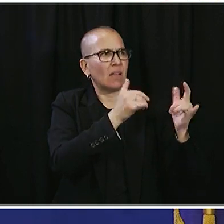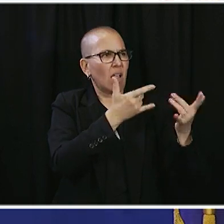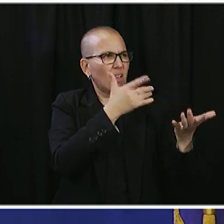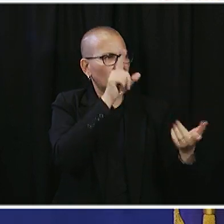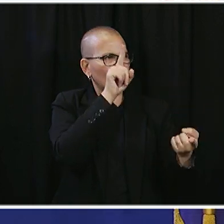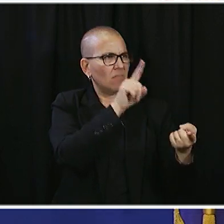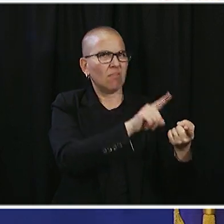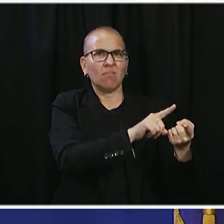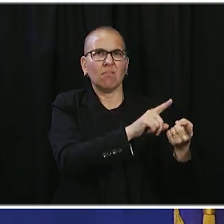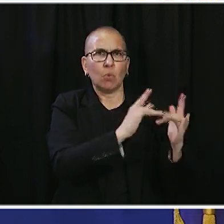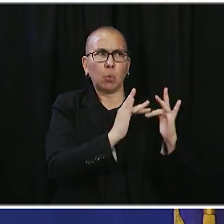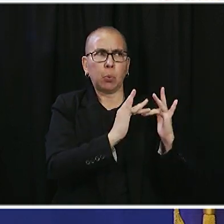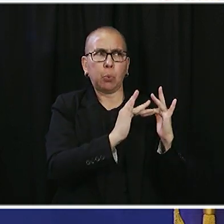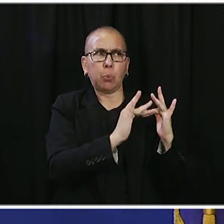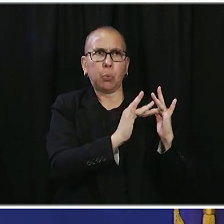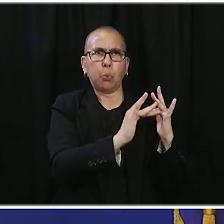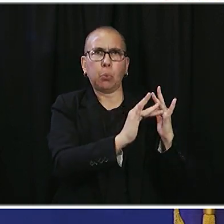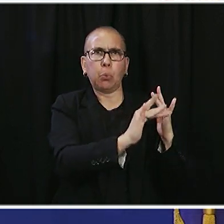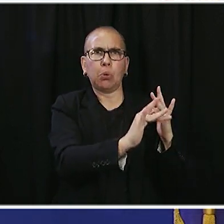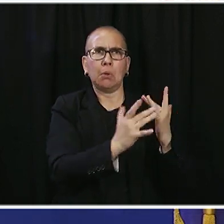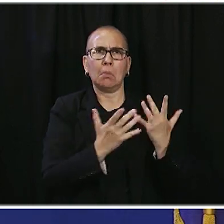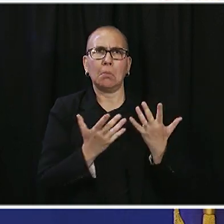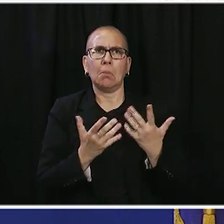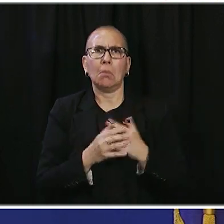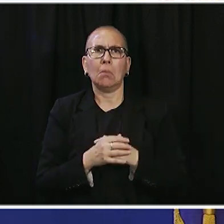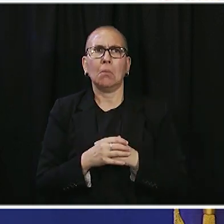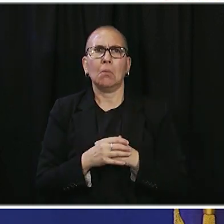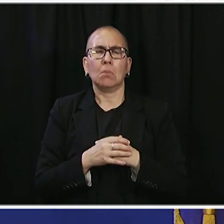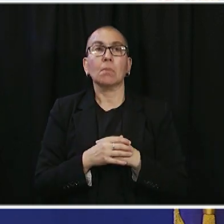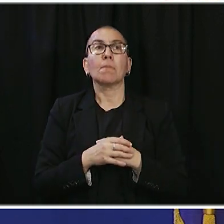SITES THAT HAVE RAMPED UP IN BUSY-NESS, AND THEN KIND OF FALLEN BACK DOWN.